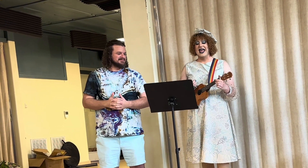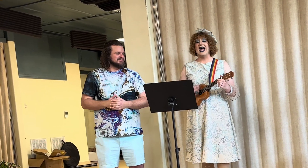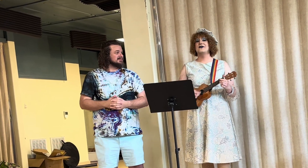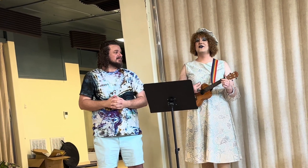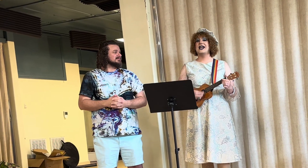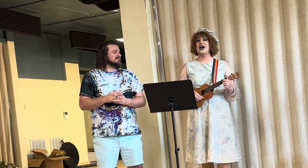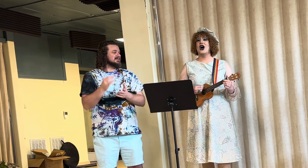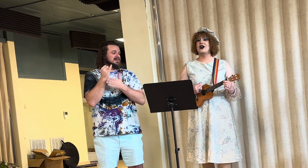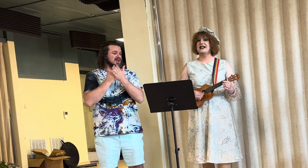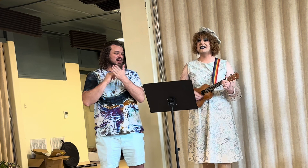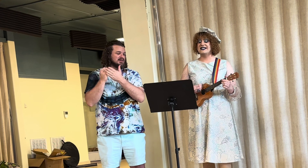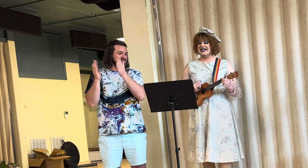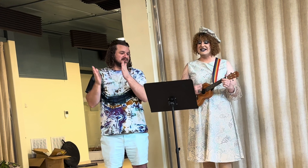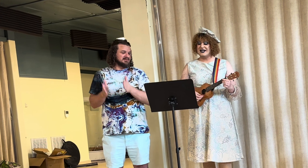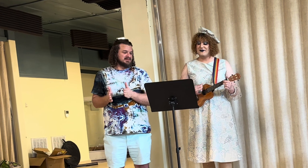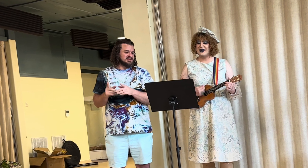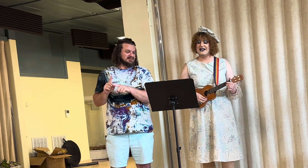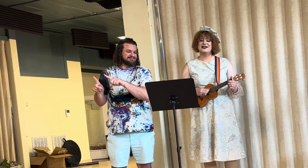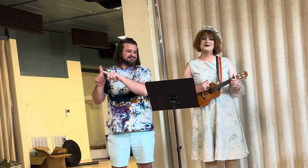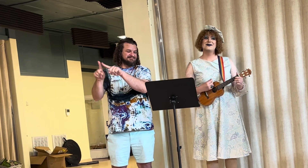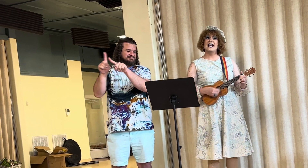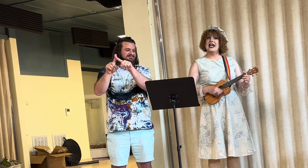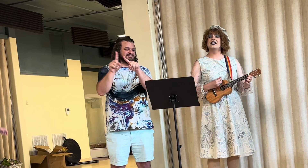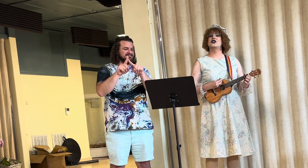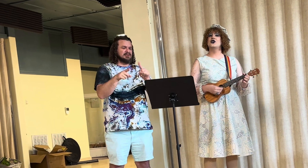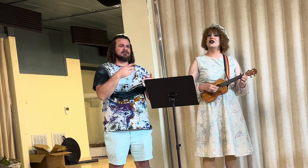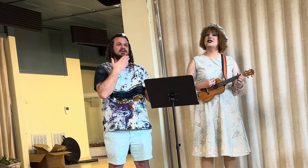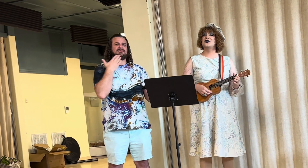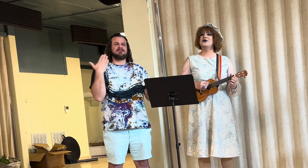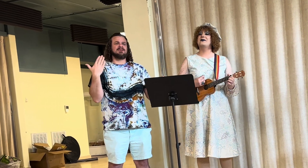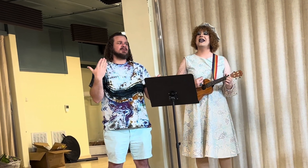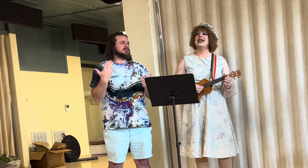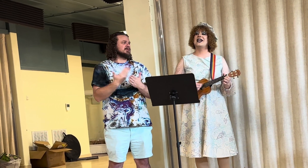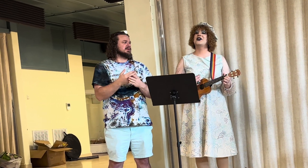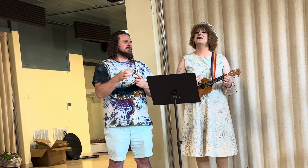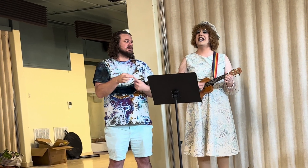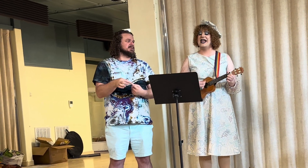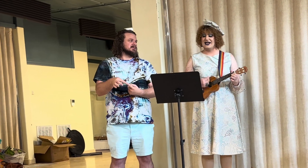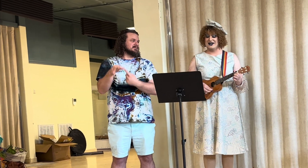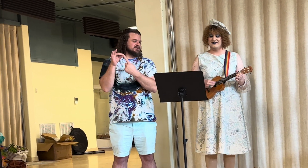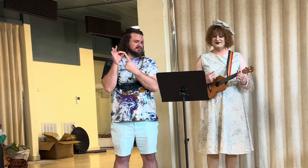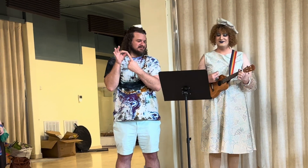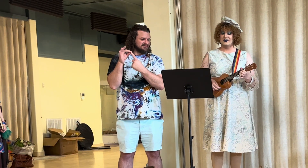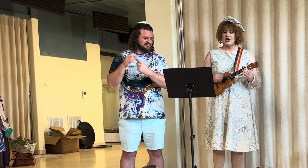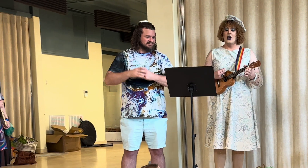Every artist is different, it's good to be unique.